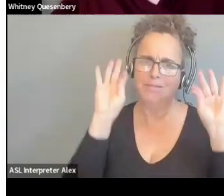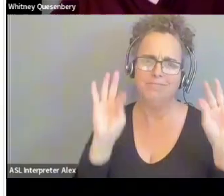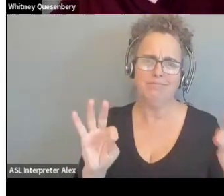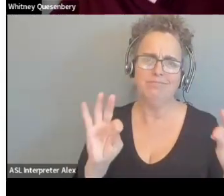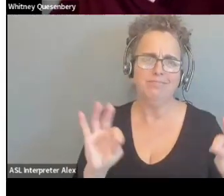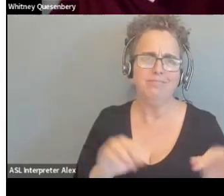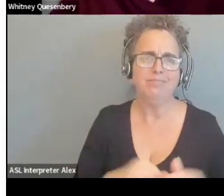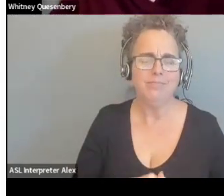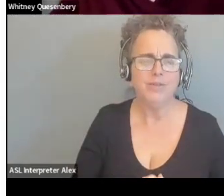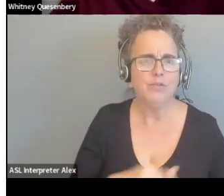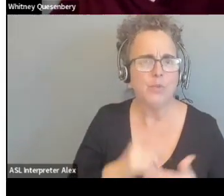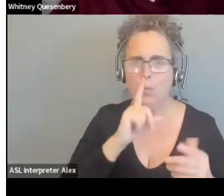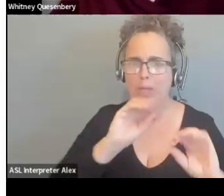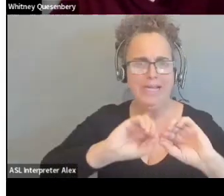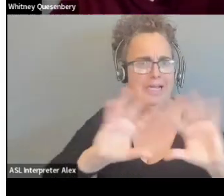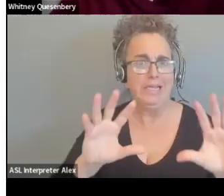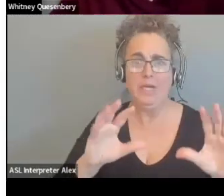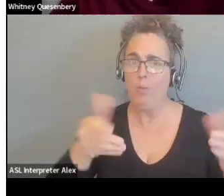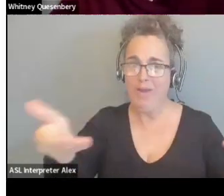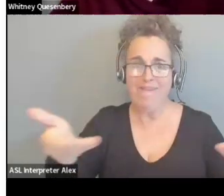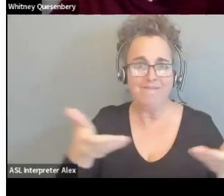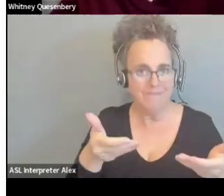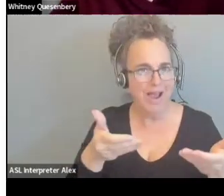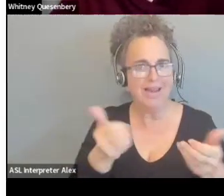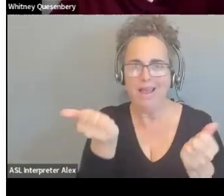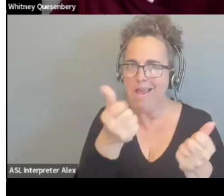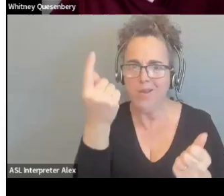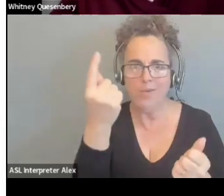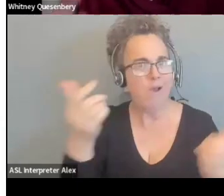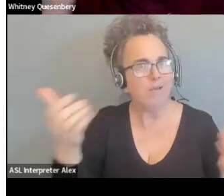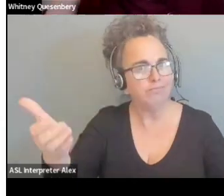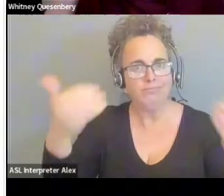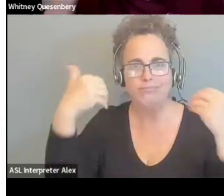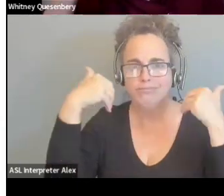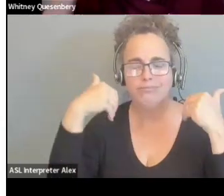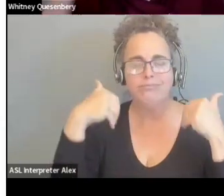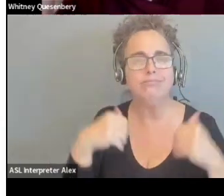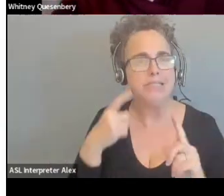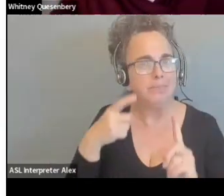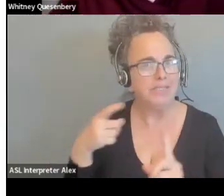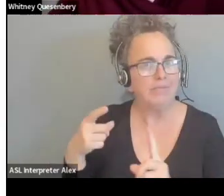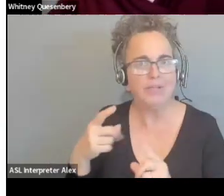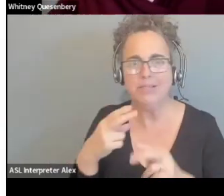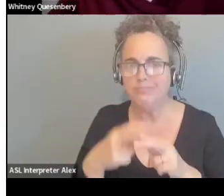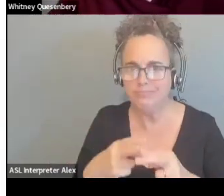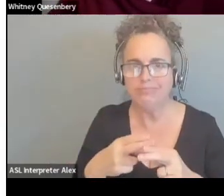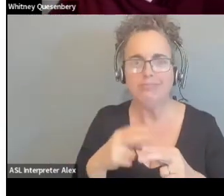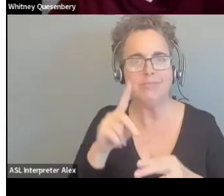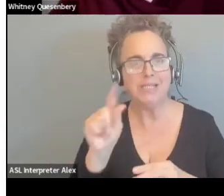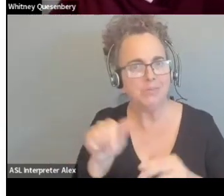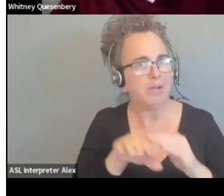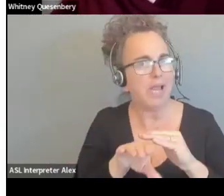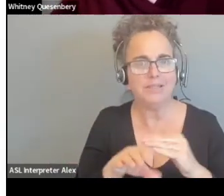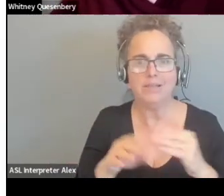So making it clear that they're invited is one way to bring people in. The other is to now begin to be a little flexible about time